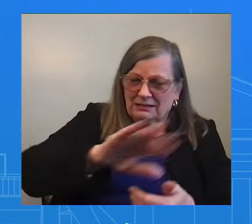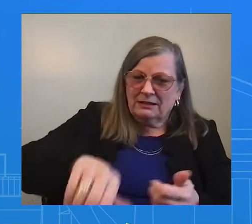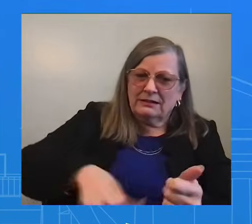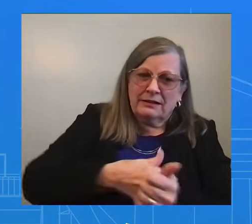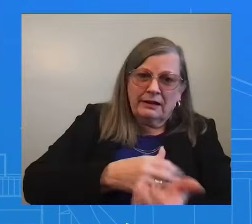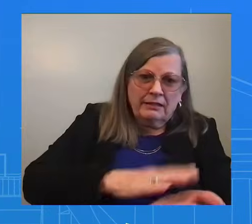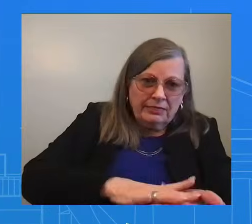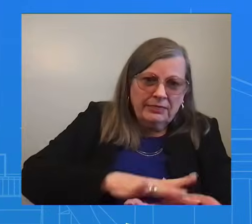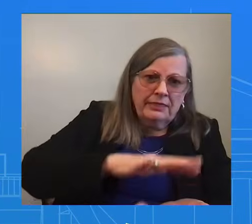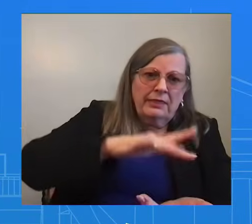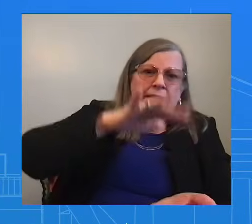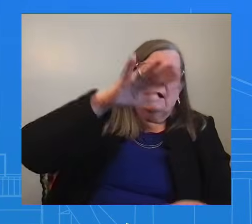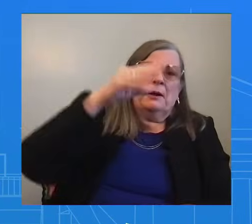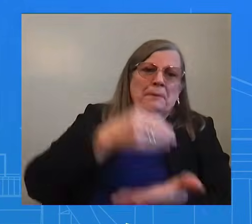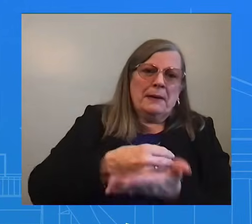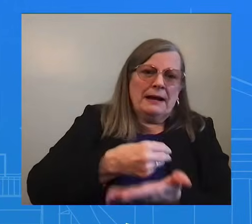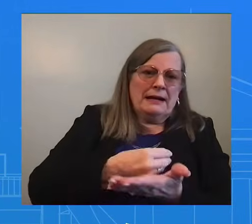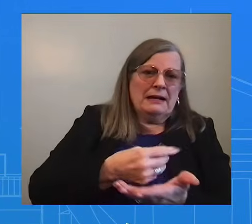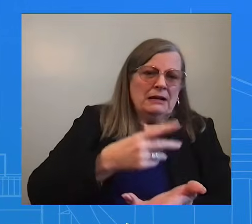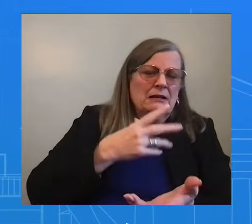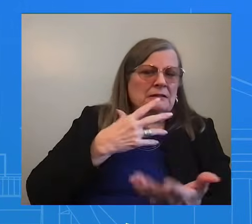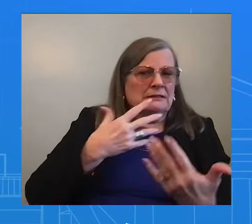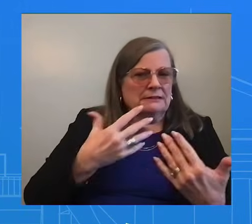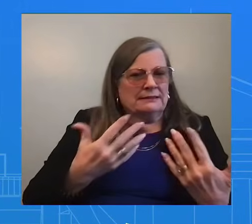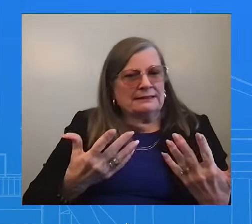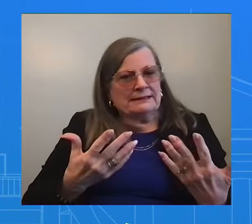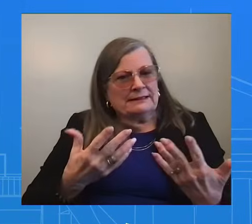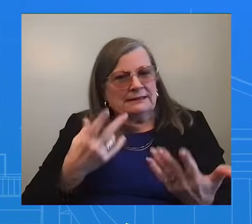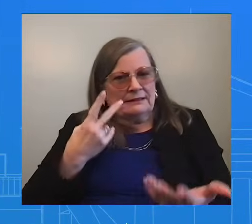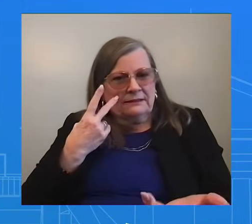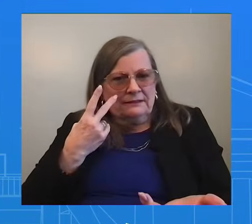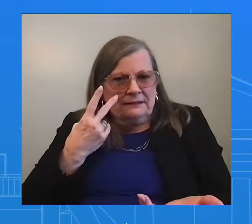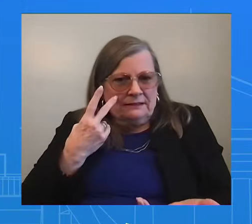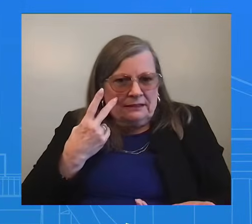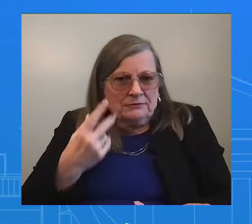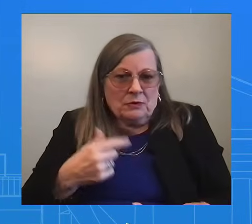one of the reasons why we asked for additional aid is because --